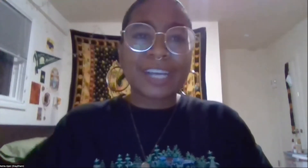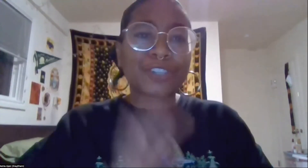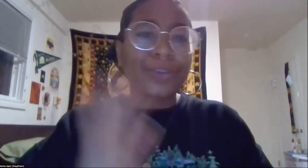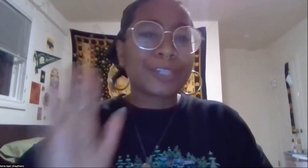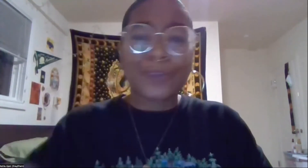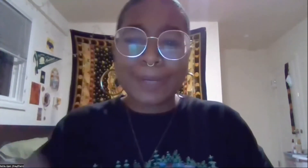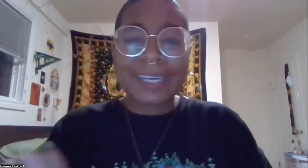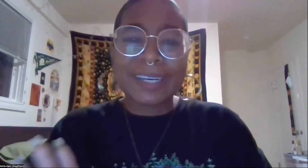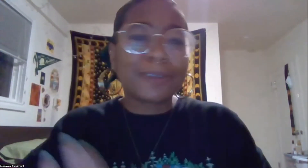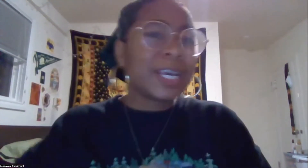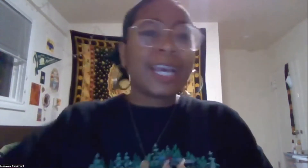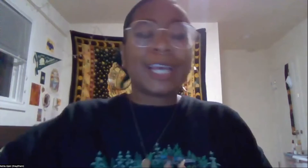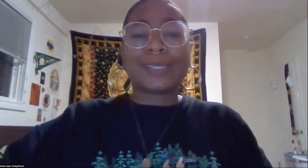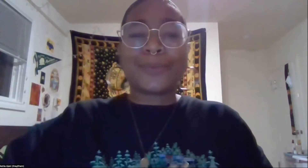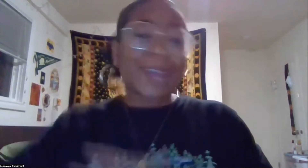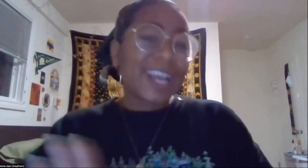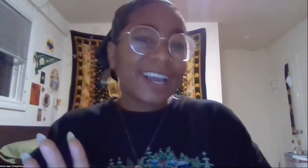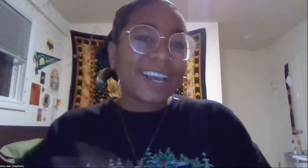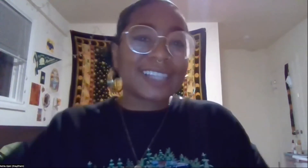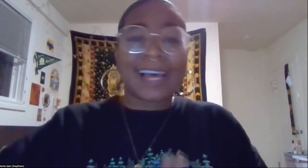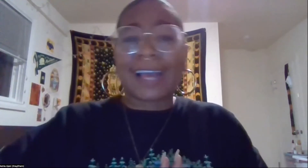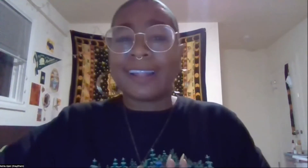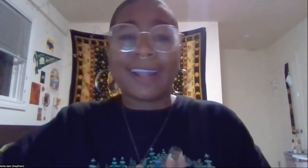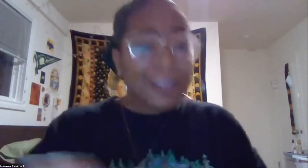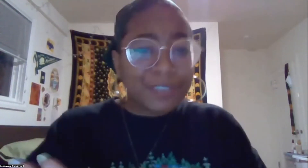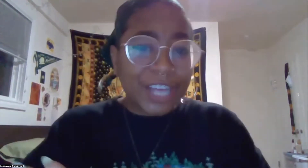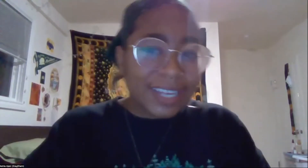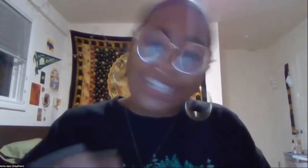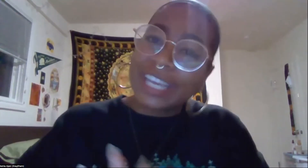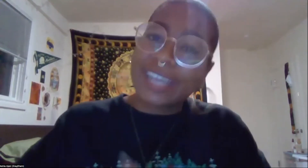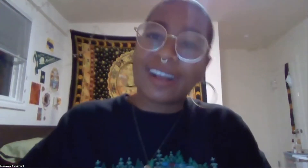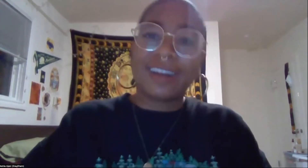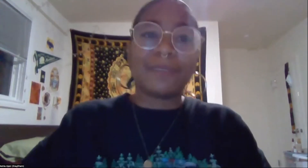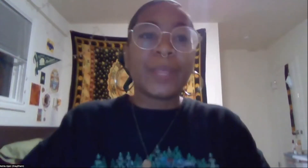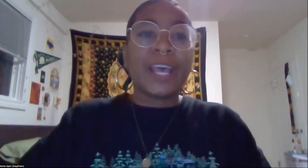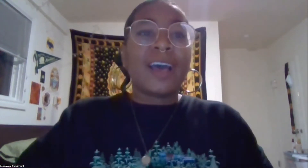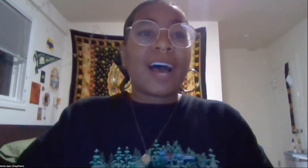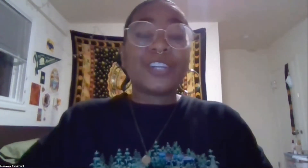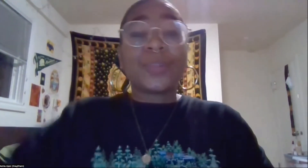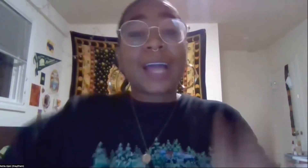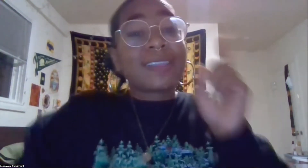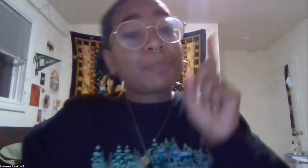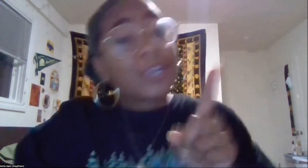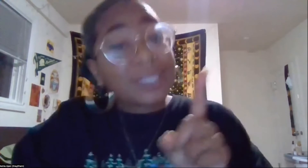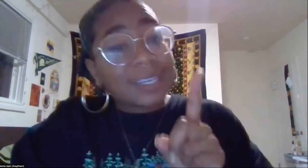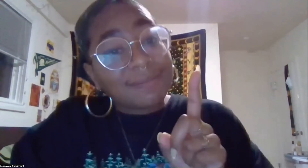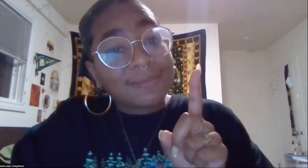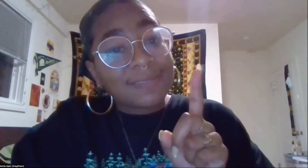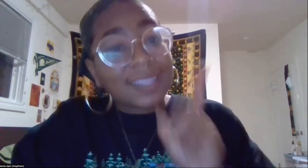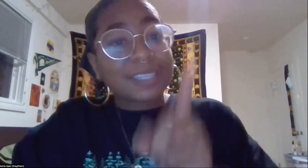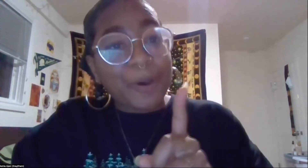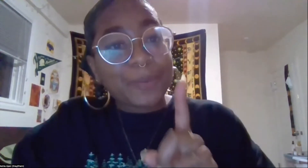like transformative. It's great. It's like life changing. I don't like this person that this poem